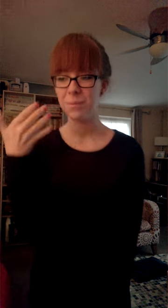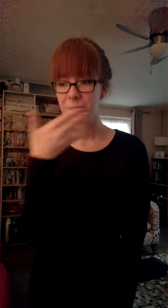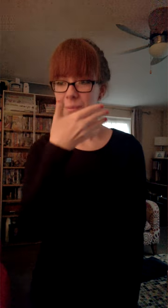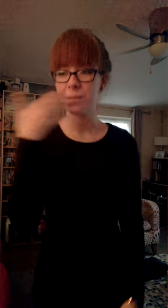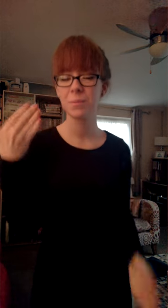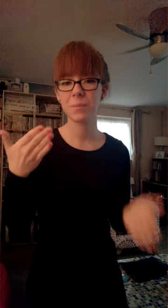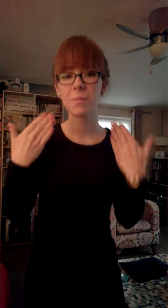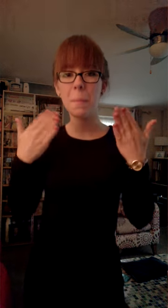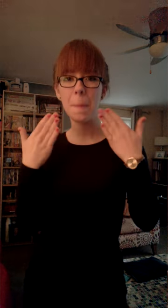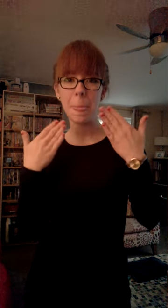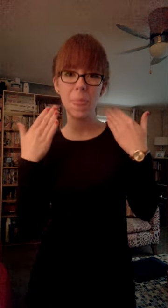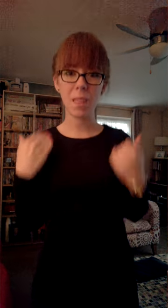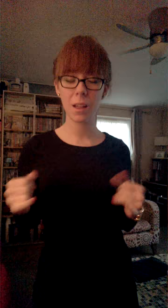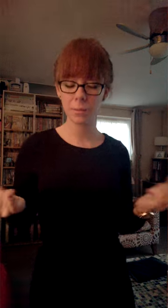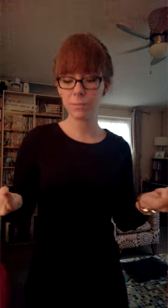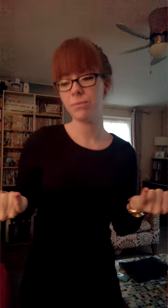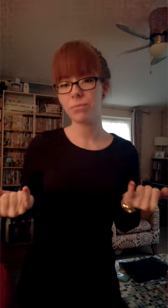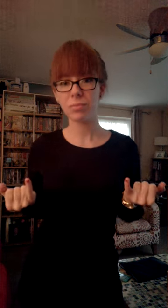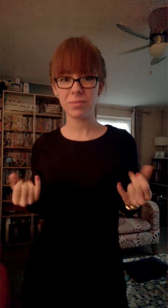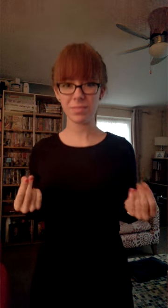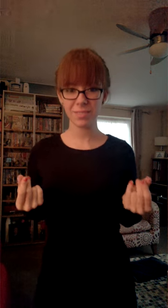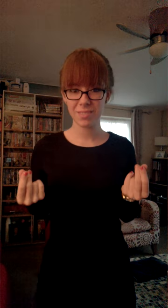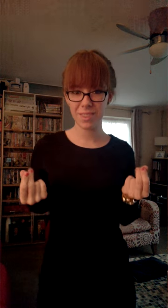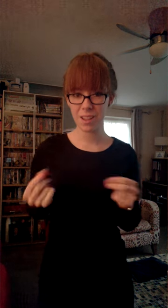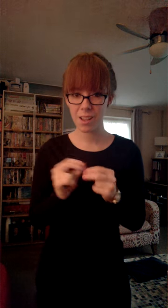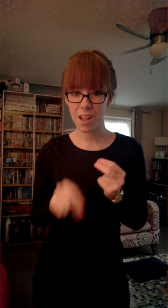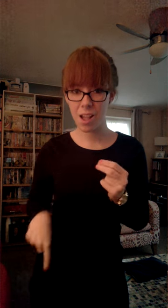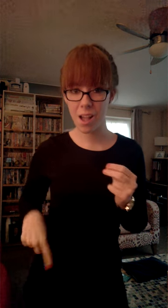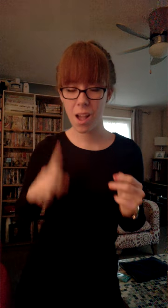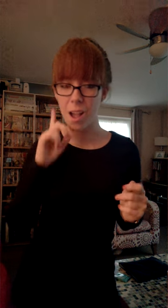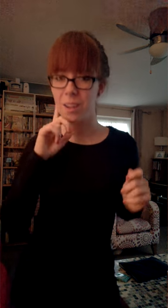I'm too hot (hot damn) And my band 'bout that money Break it down